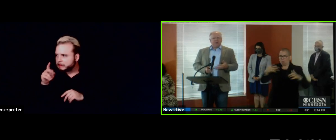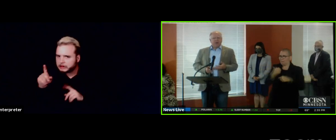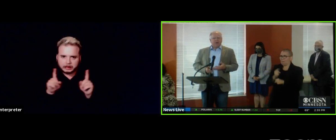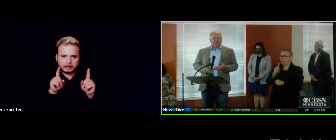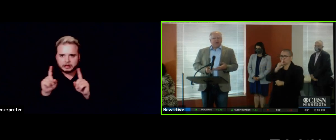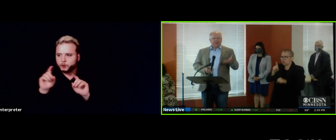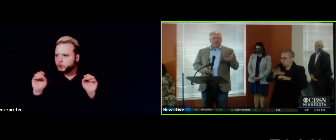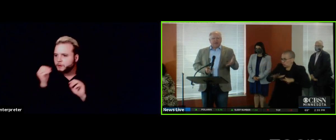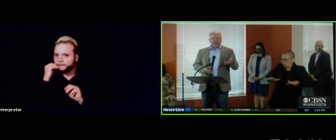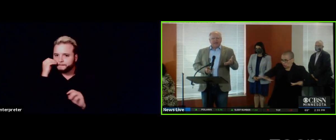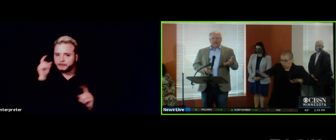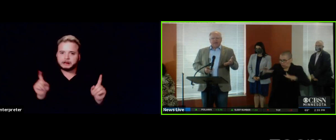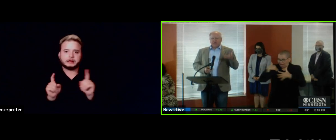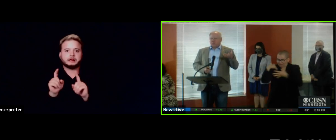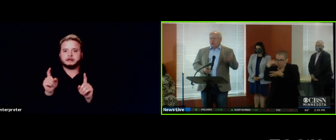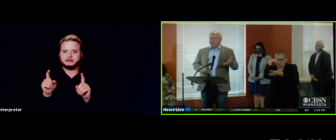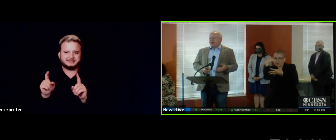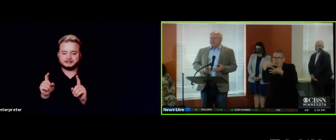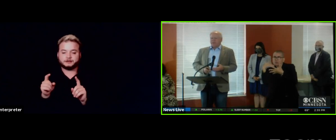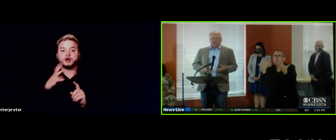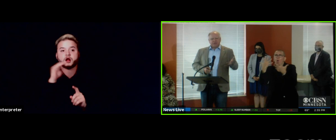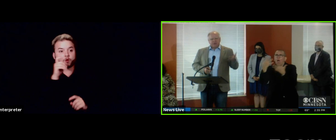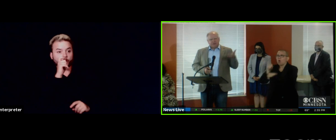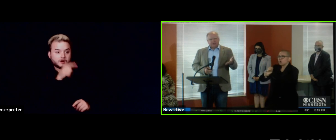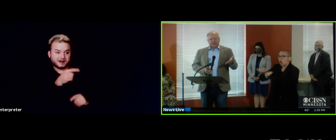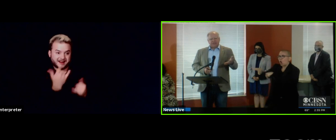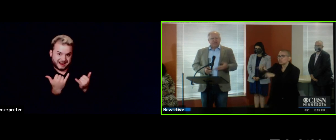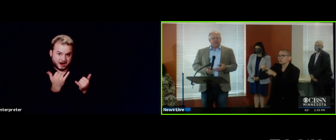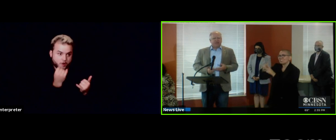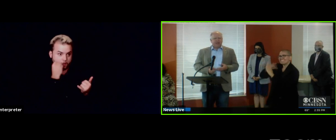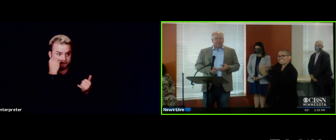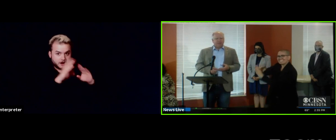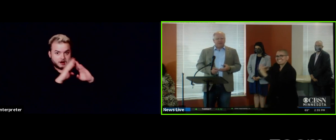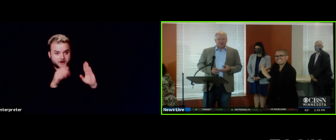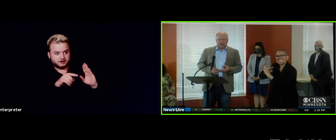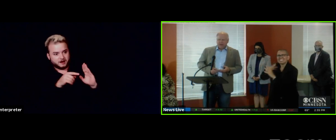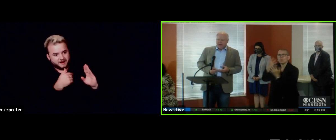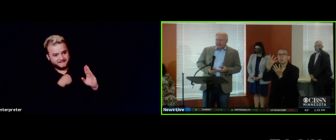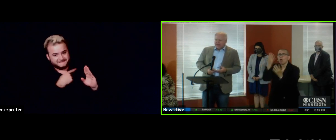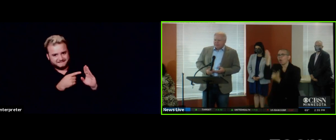barriers that have created this wealth gap in Minnesota, this education gap in Minnesota,